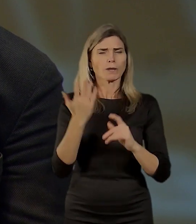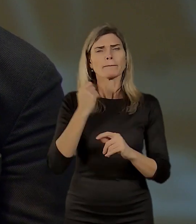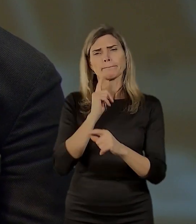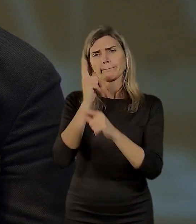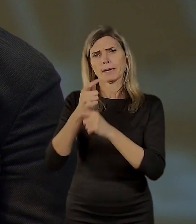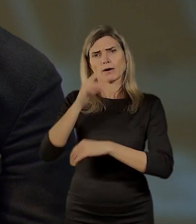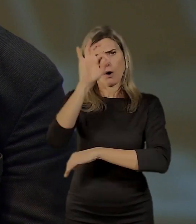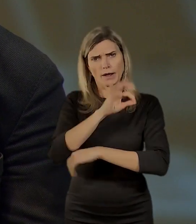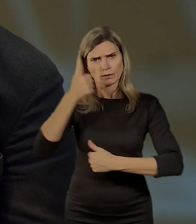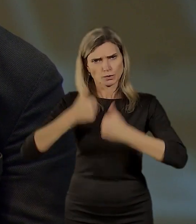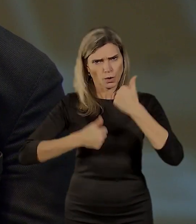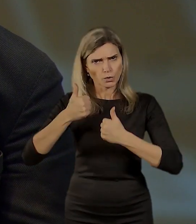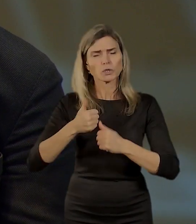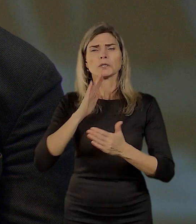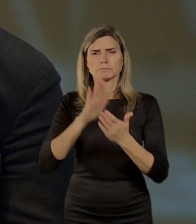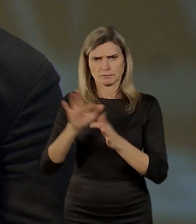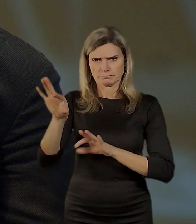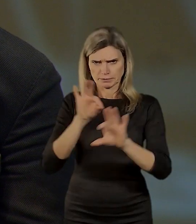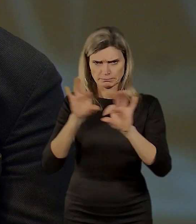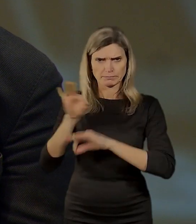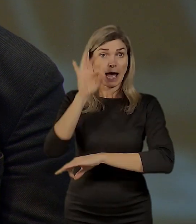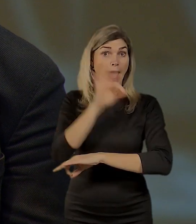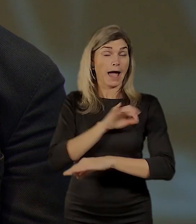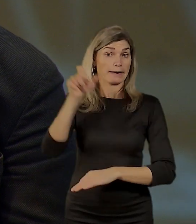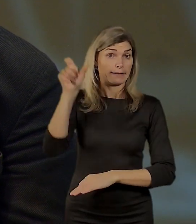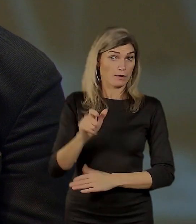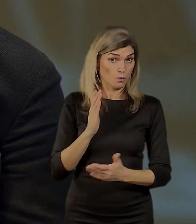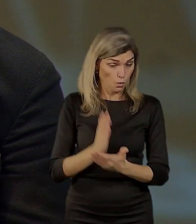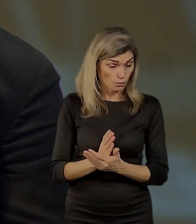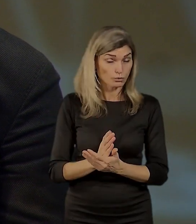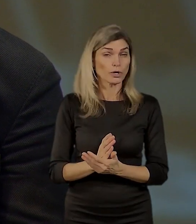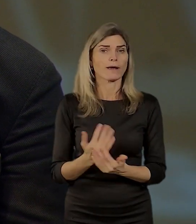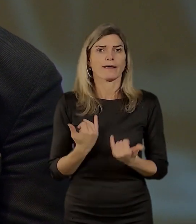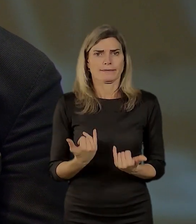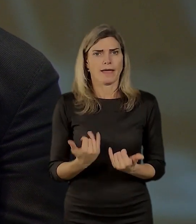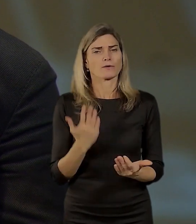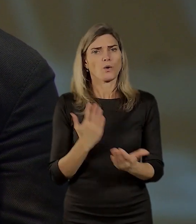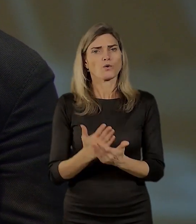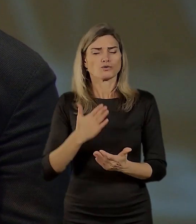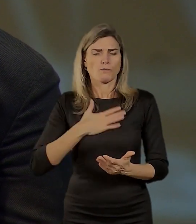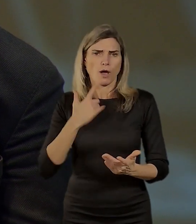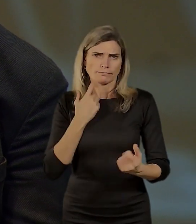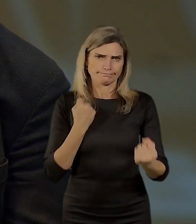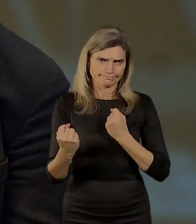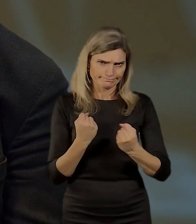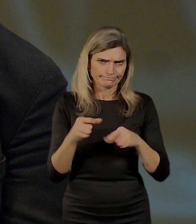Our goal is to open the school de facto within four years, that is, in 2026.